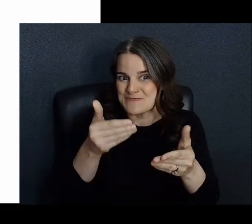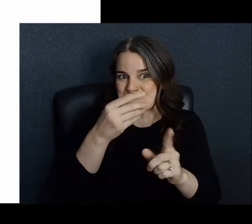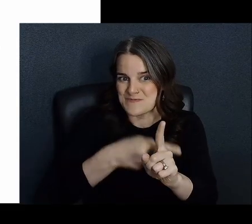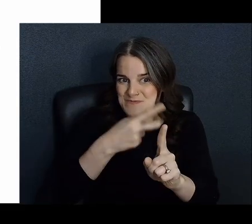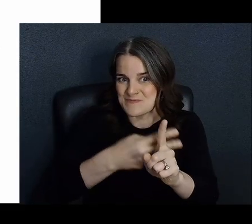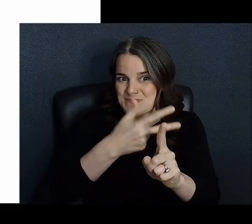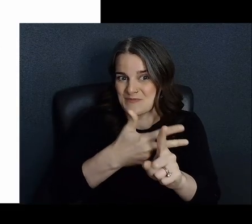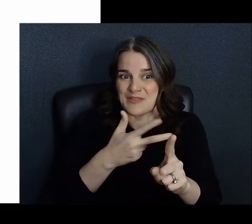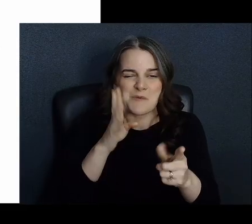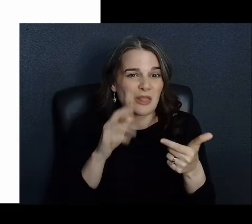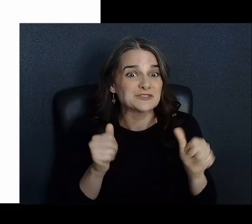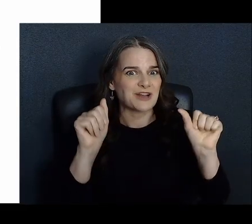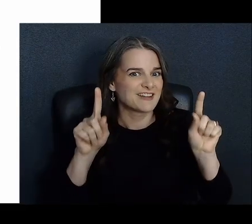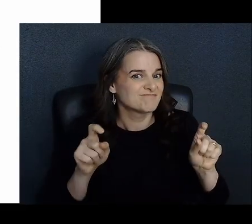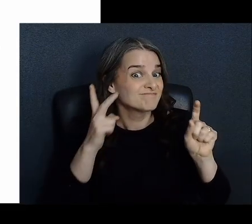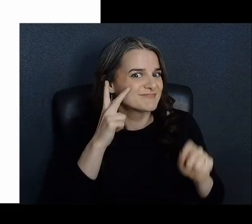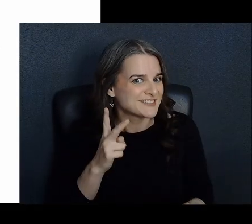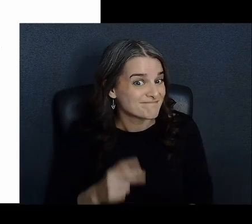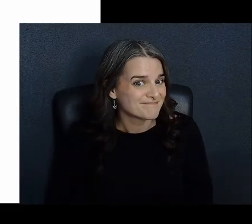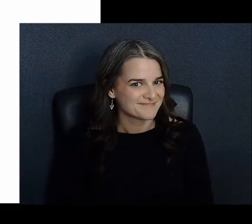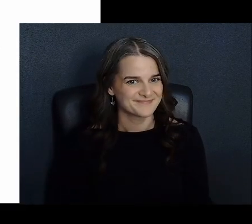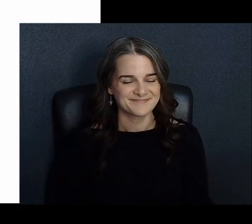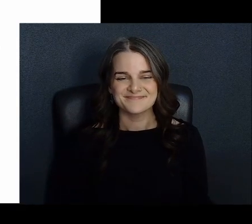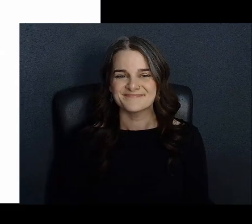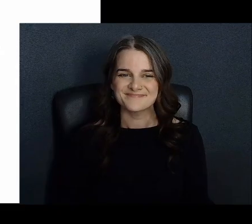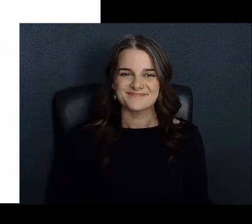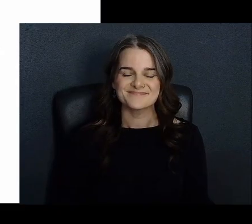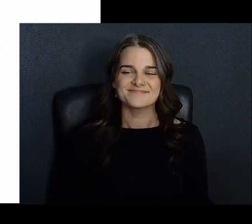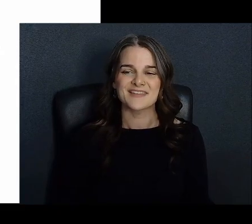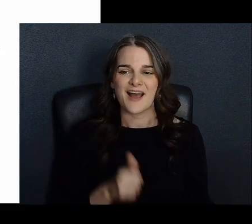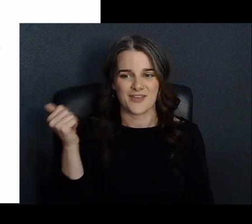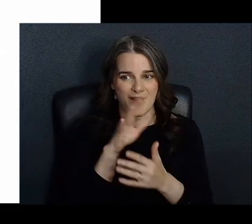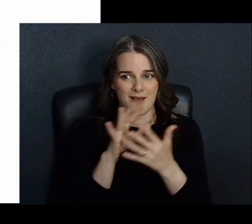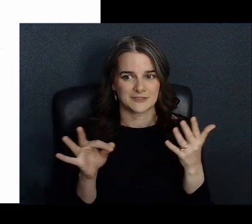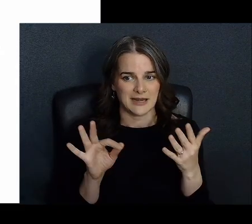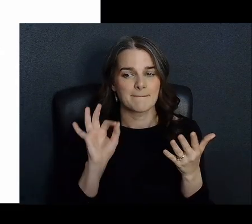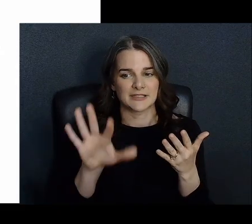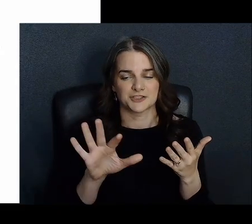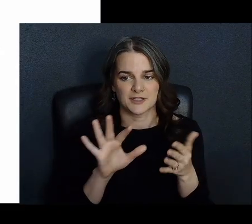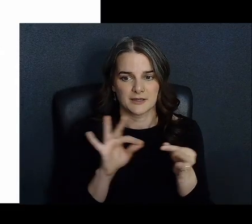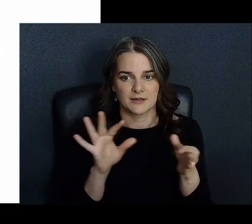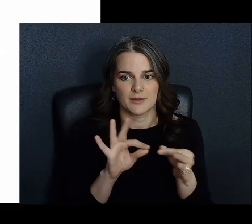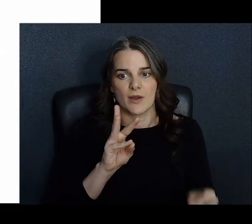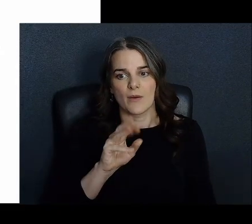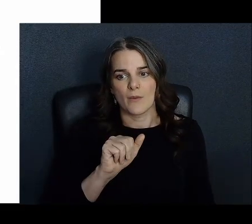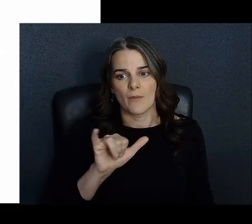The next one I mentioned here is also the WayAround tags. And I got to experience that by when I got